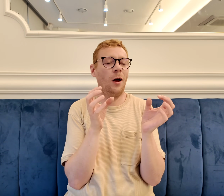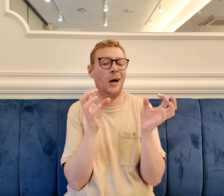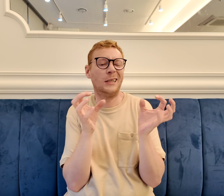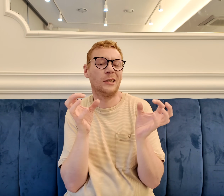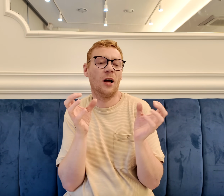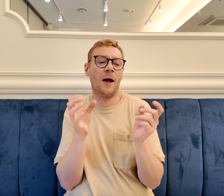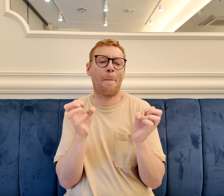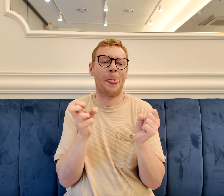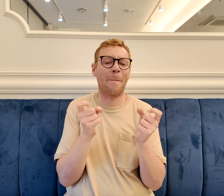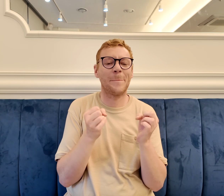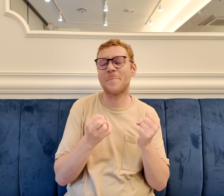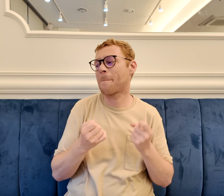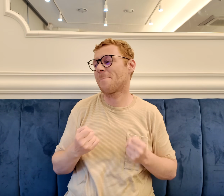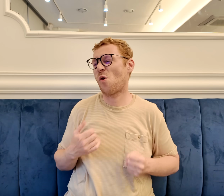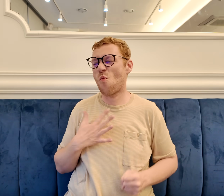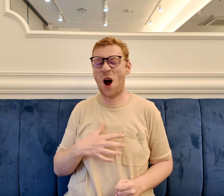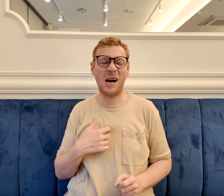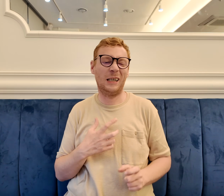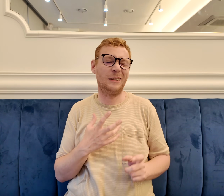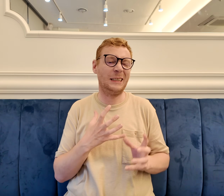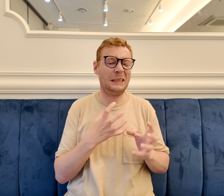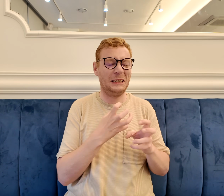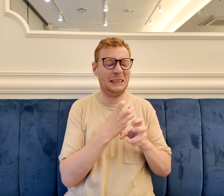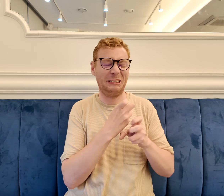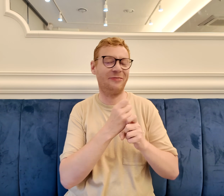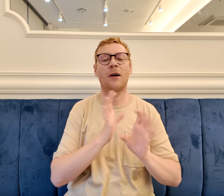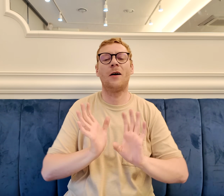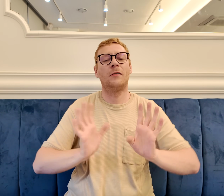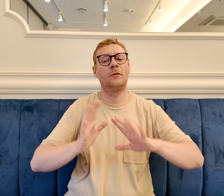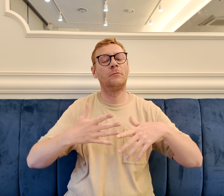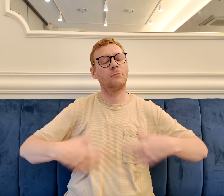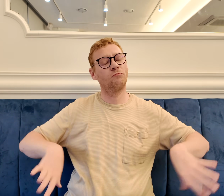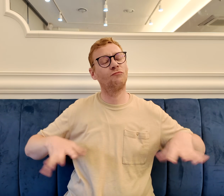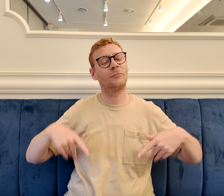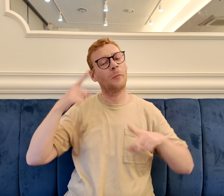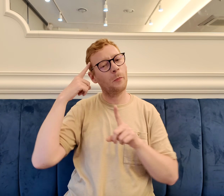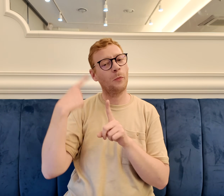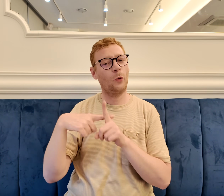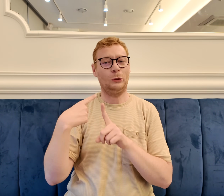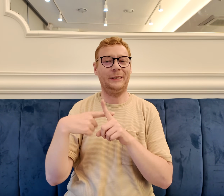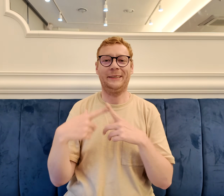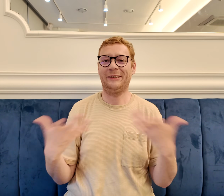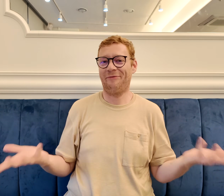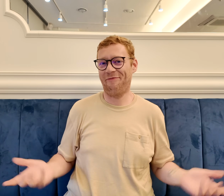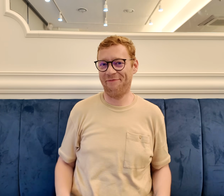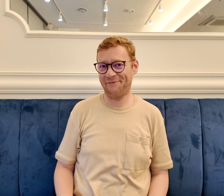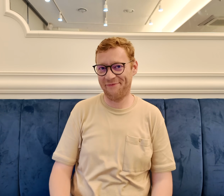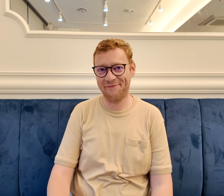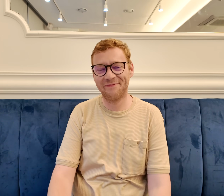adopt a positive, supportive attitude toward growing together.